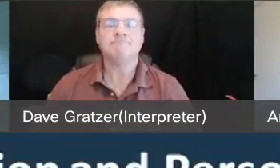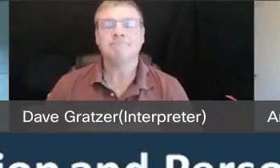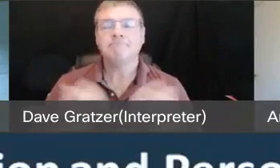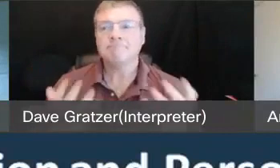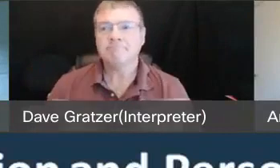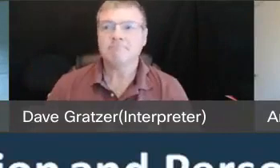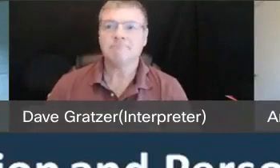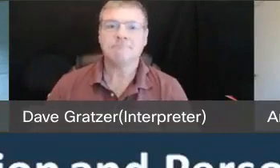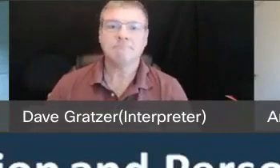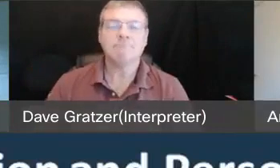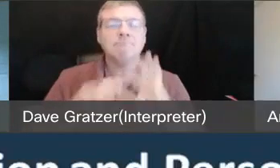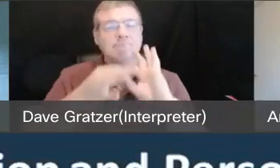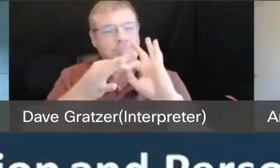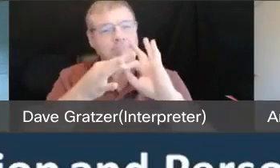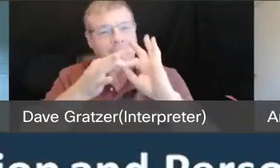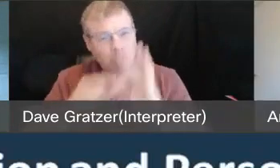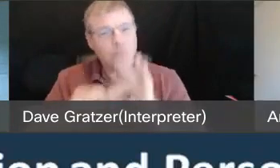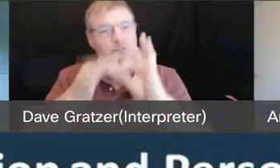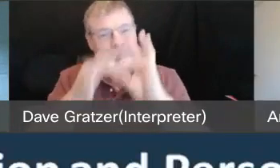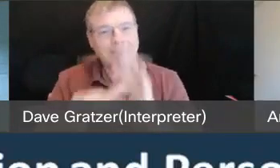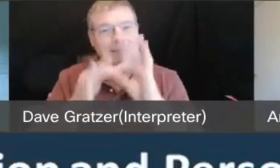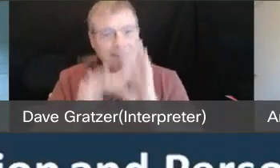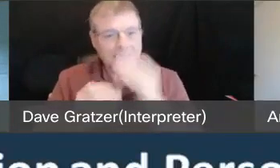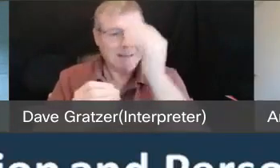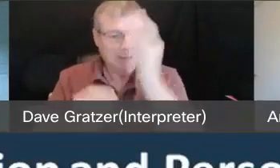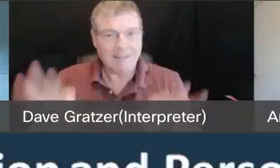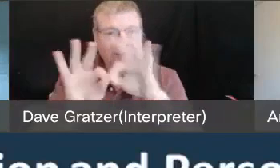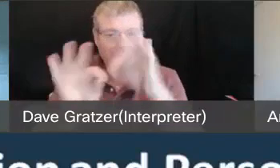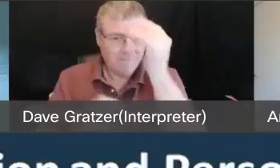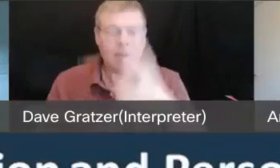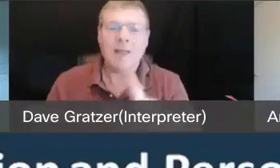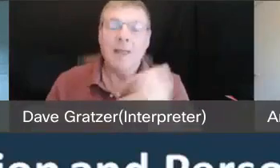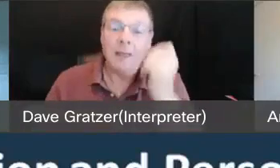relative information. And again, going back to the keyword of providing context.